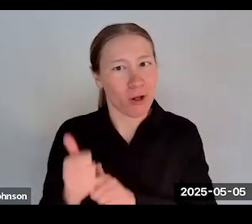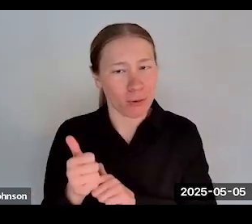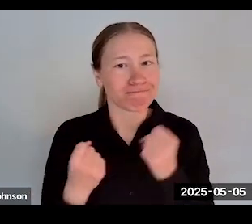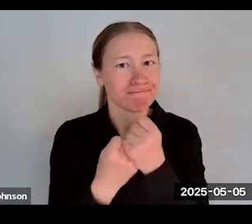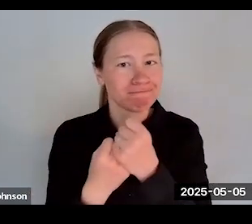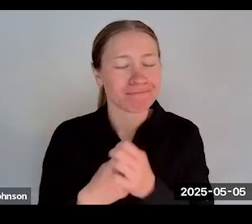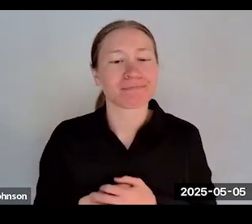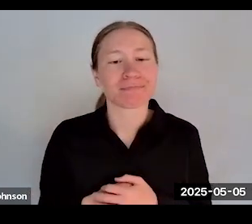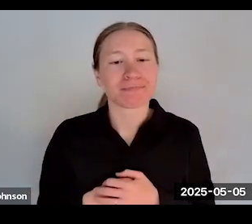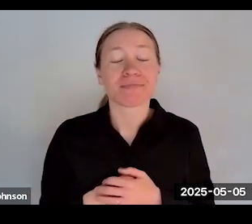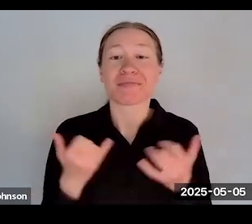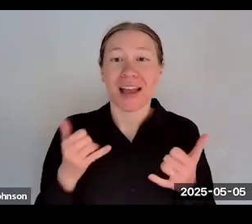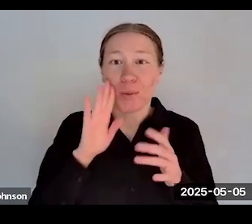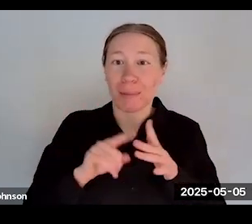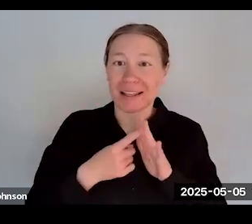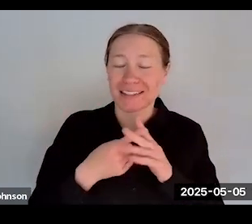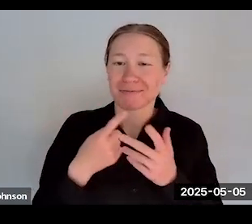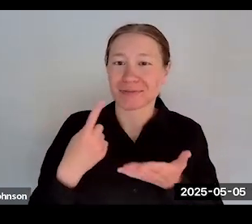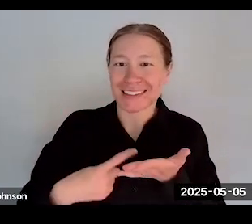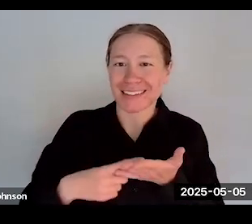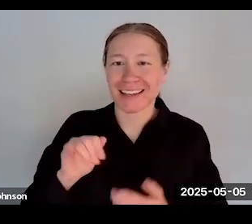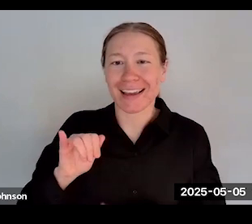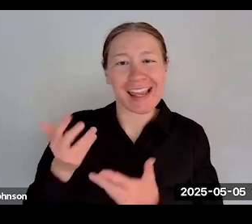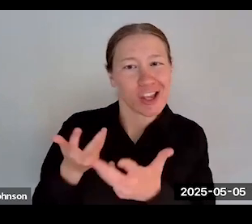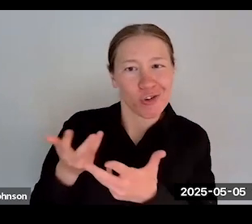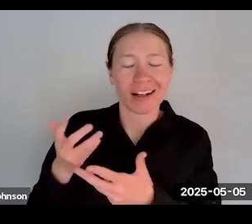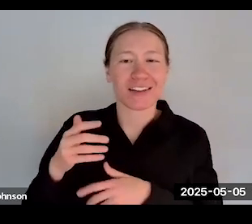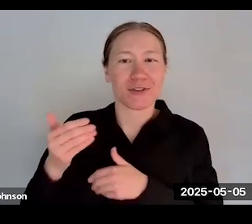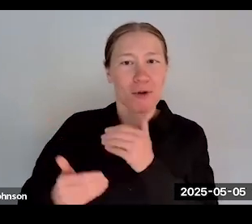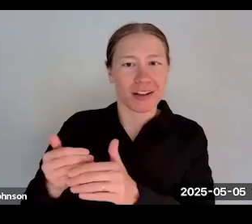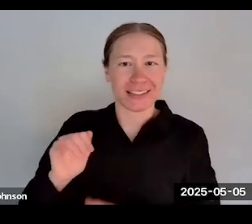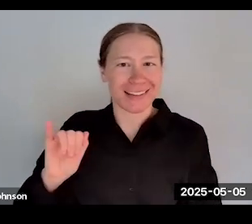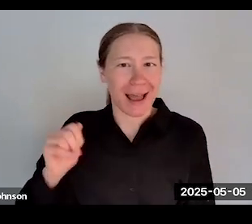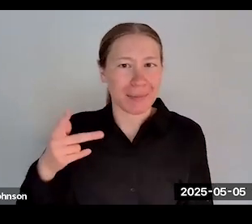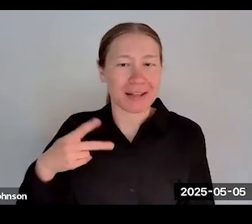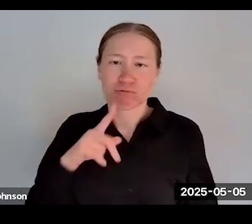So now let's discuss the interactive process. This is a collaborative approach where supervisors,